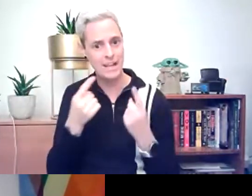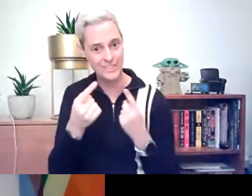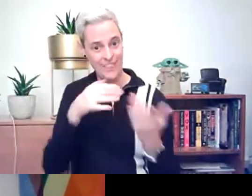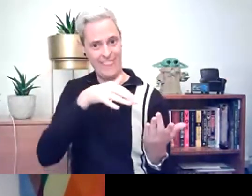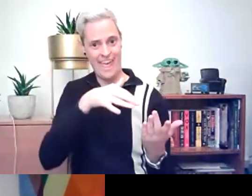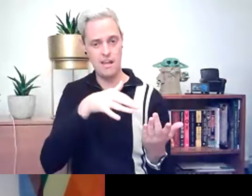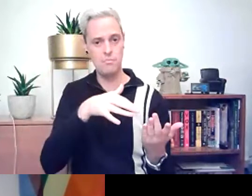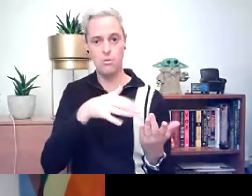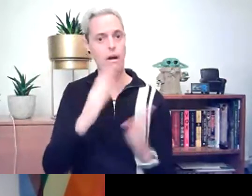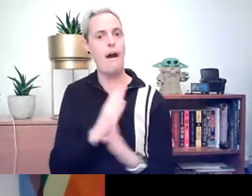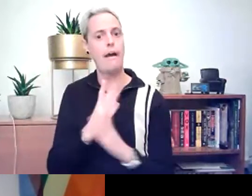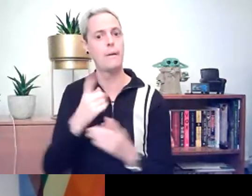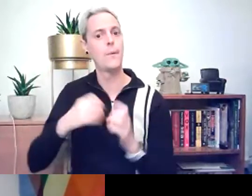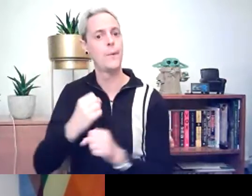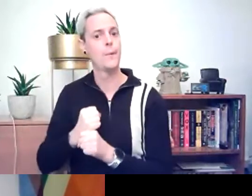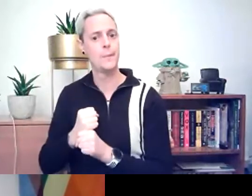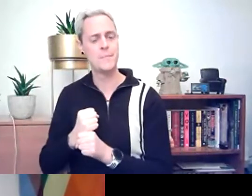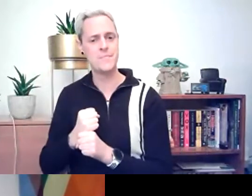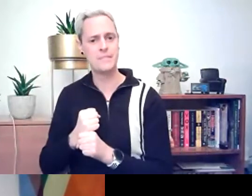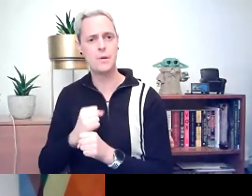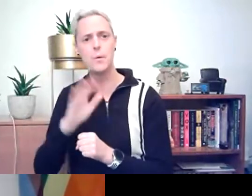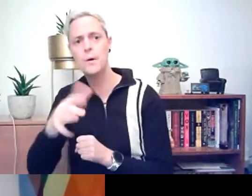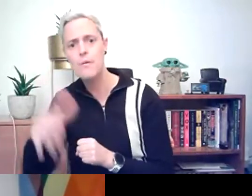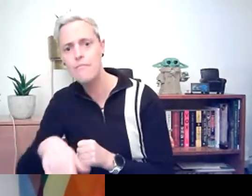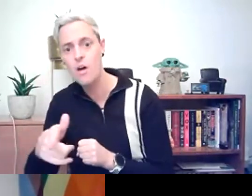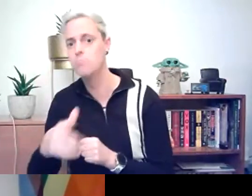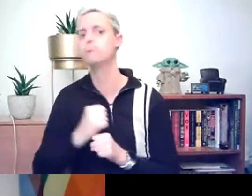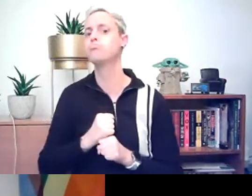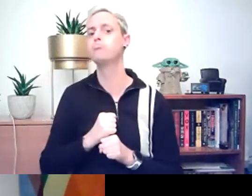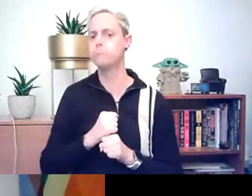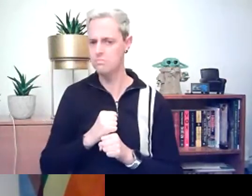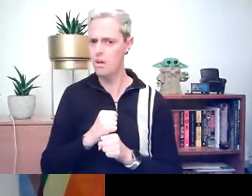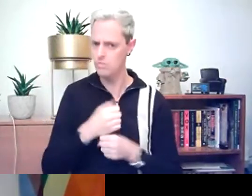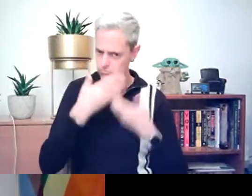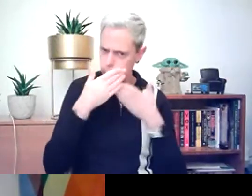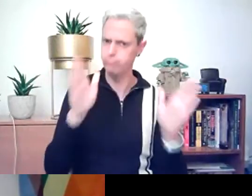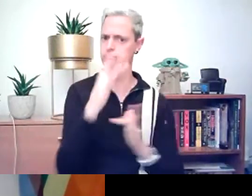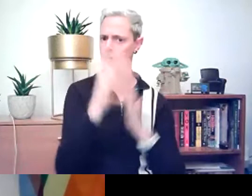18:22:05 So, just for people who are watching, and want to access that report what do they